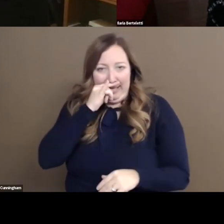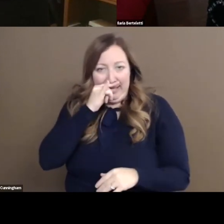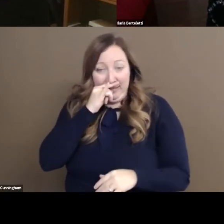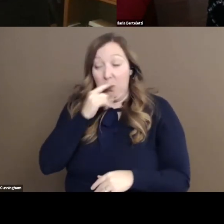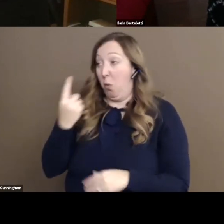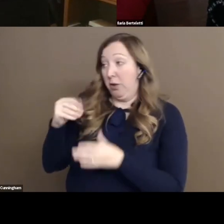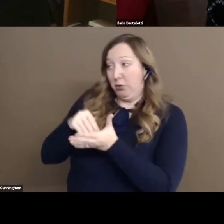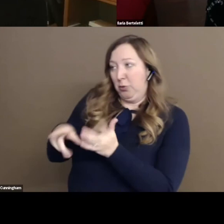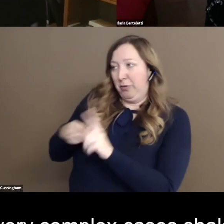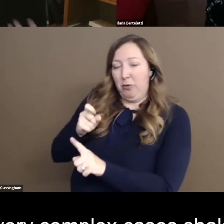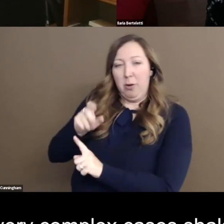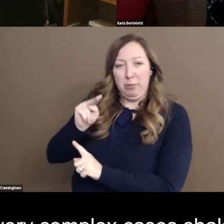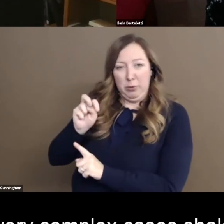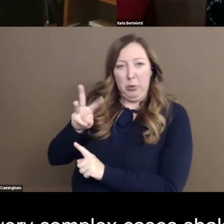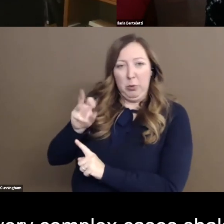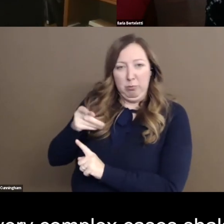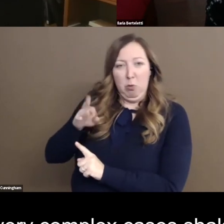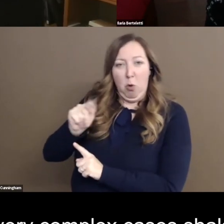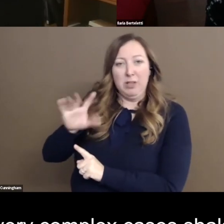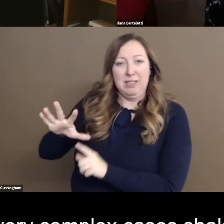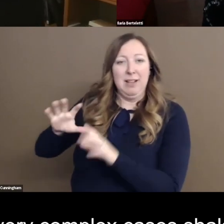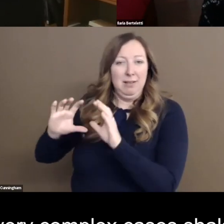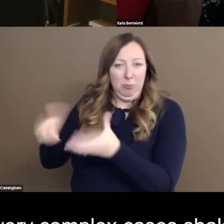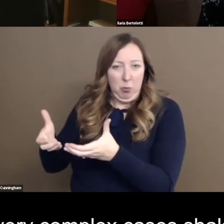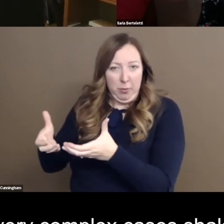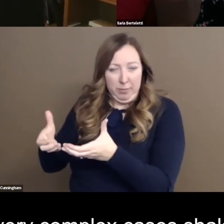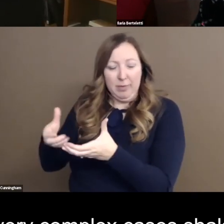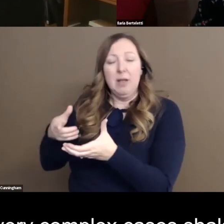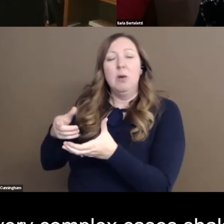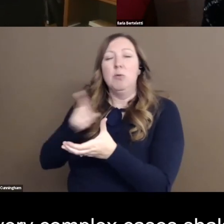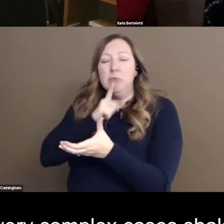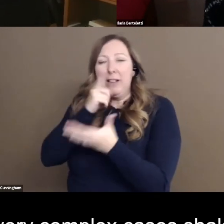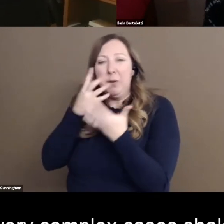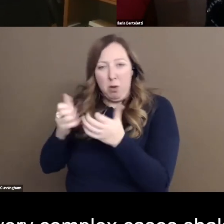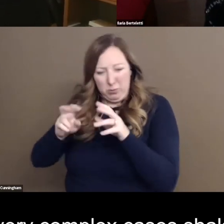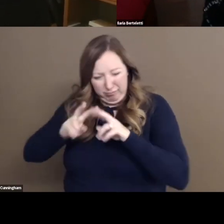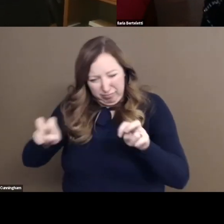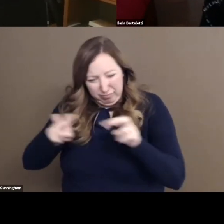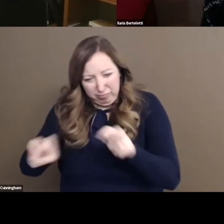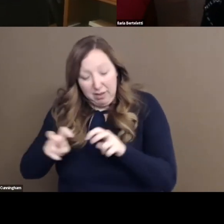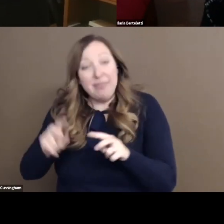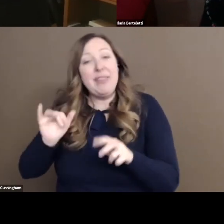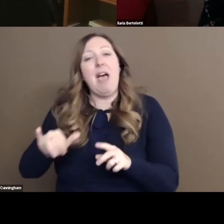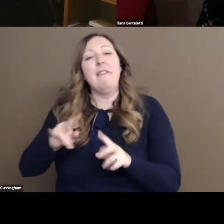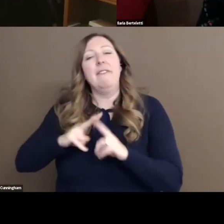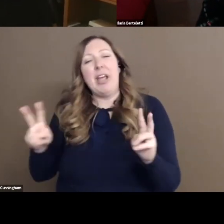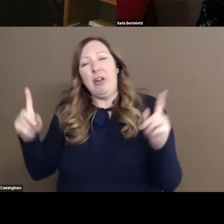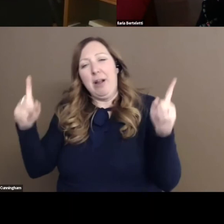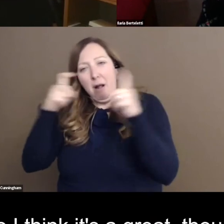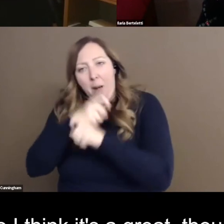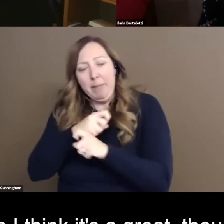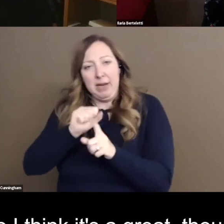how do these very very complex cases shake out with a person who ha who is uh